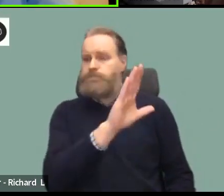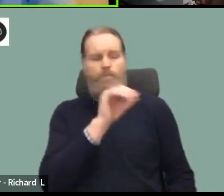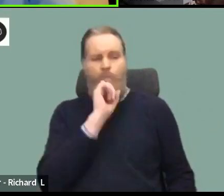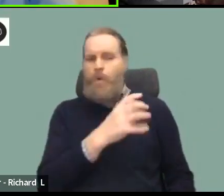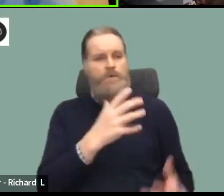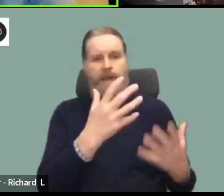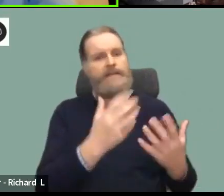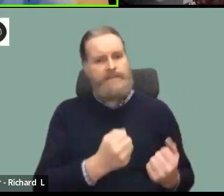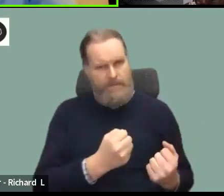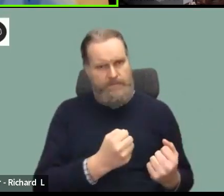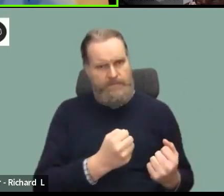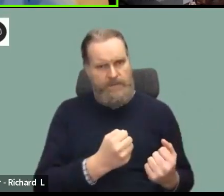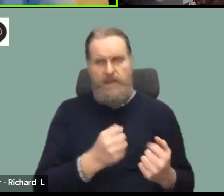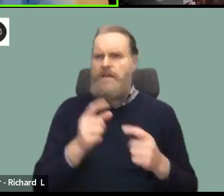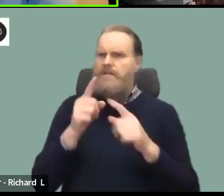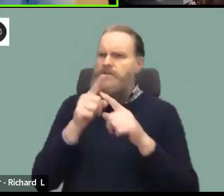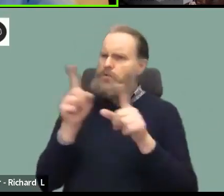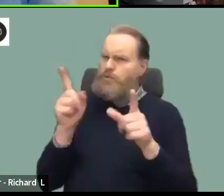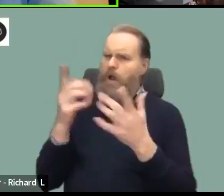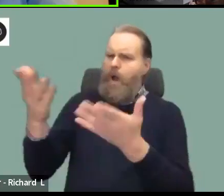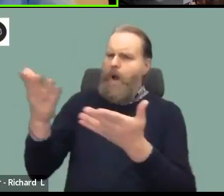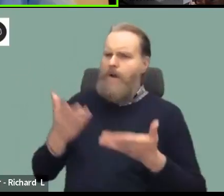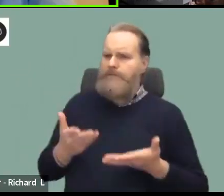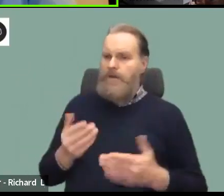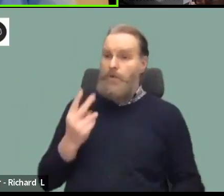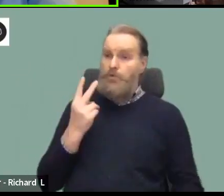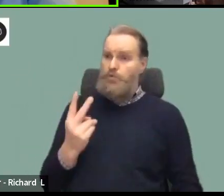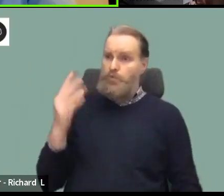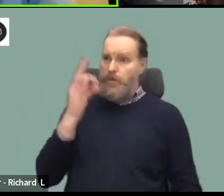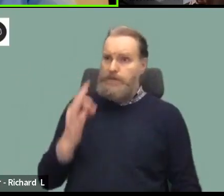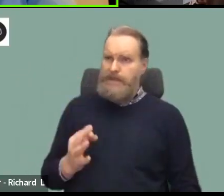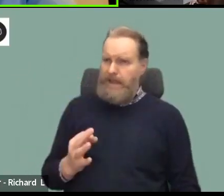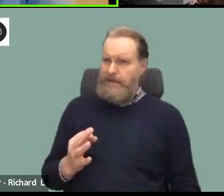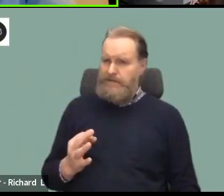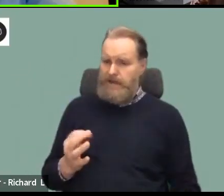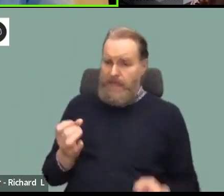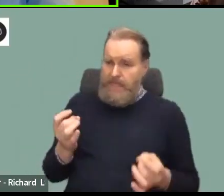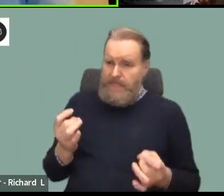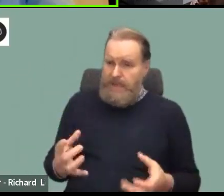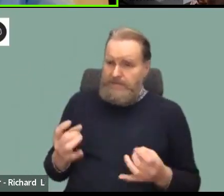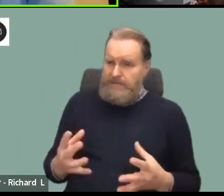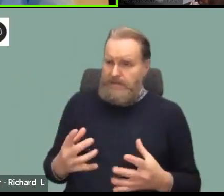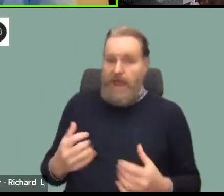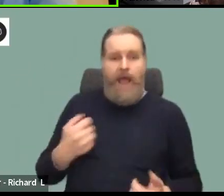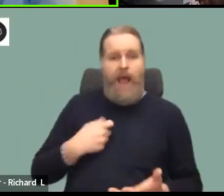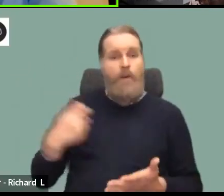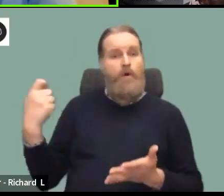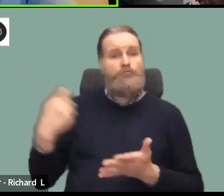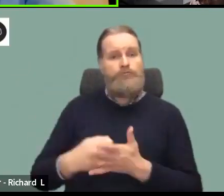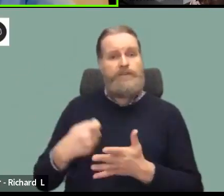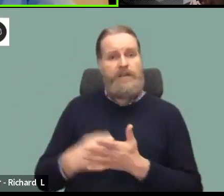our balaton. So we've made the case to the government that were being treated worse. than me than everybody else, where the than anybody else. We're the only ones having a redundancy